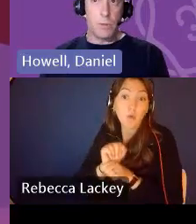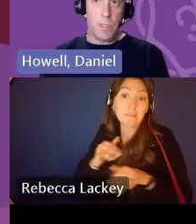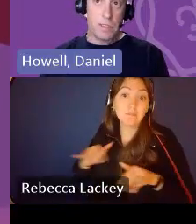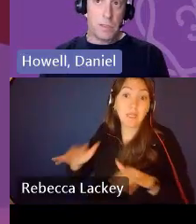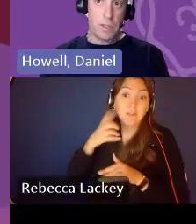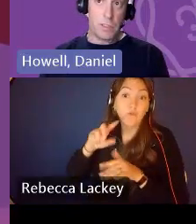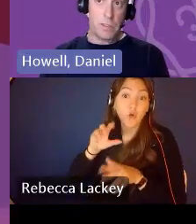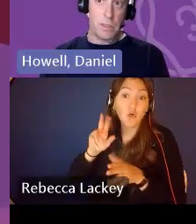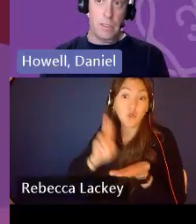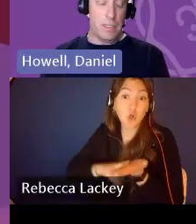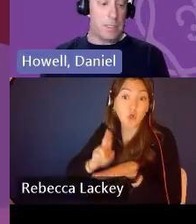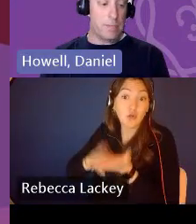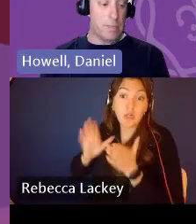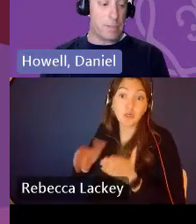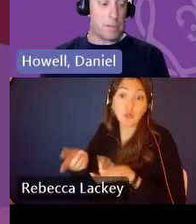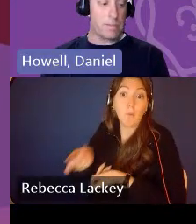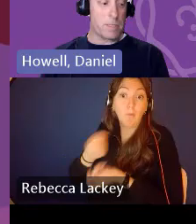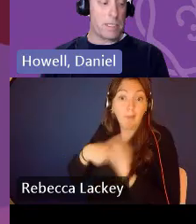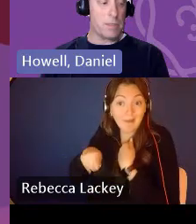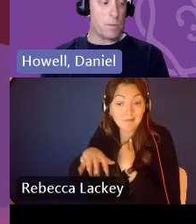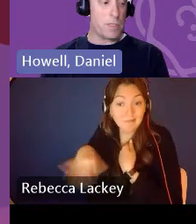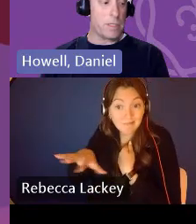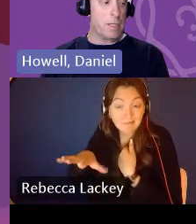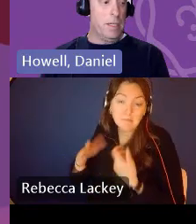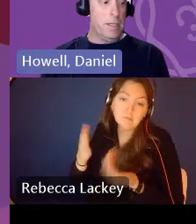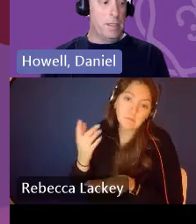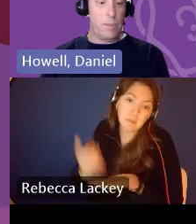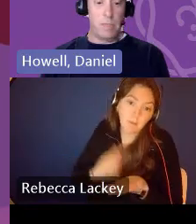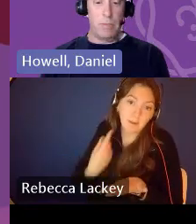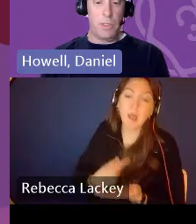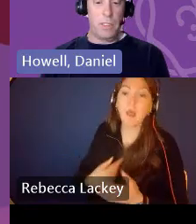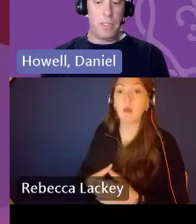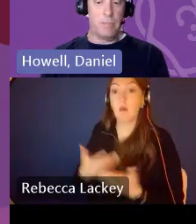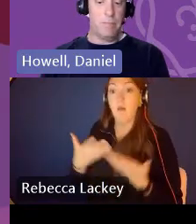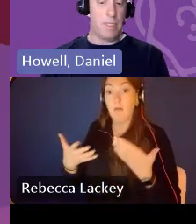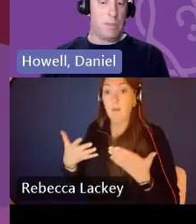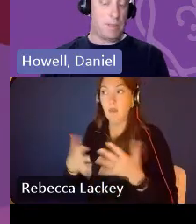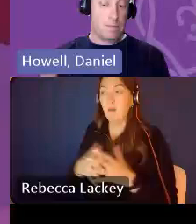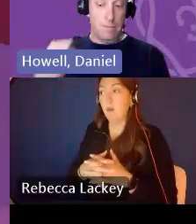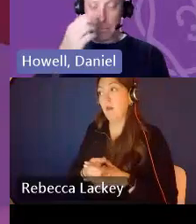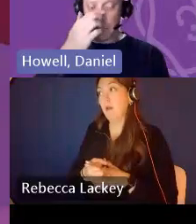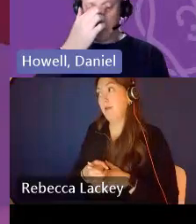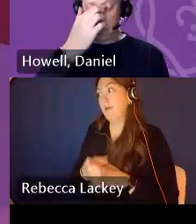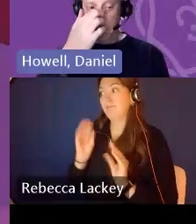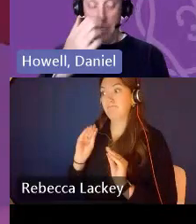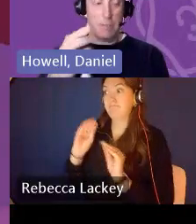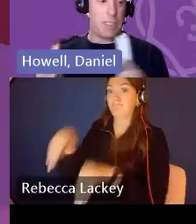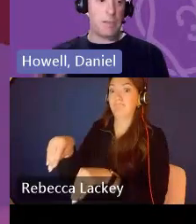to replace the structure. Uh there are some cases where you might be putting in maybe a a catch